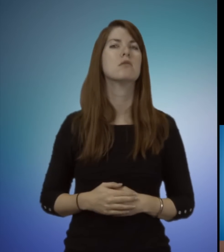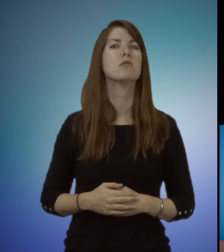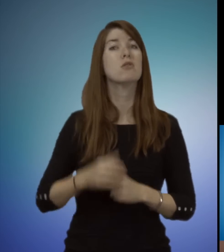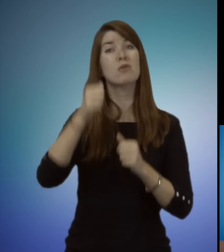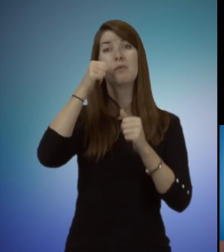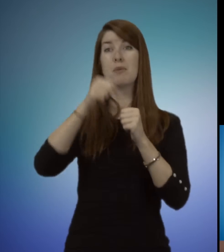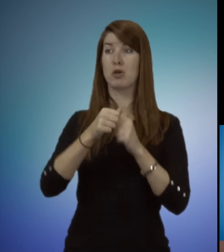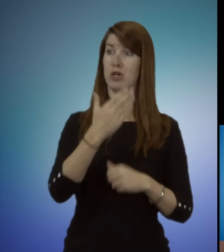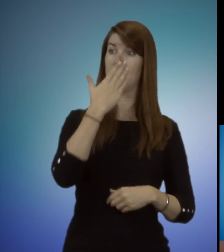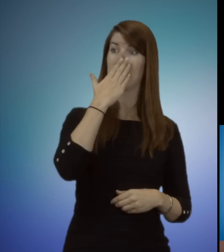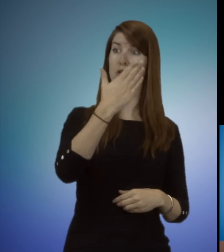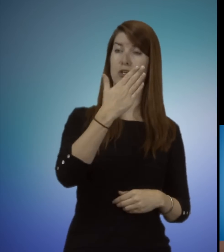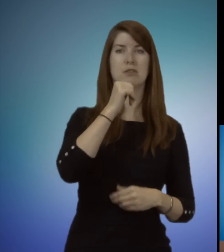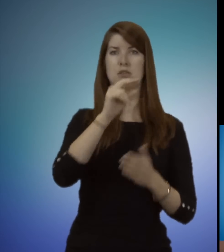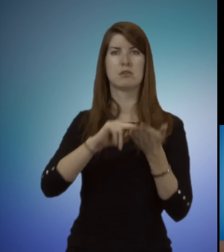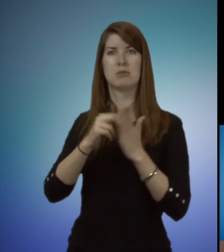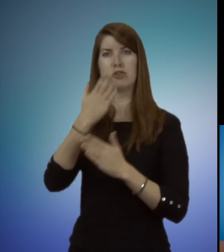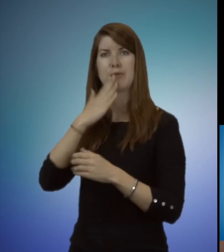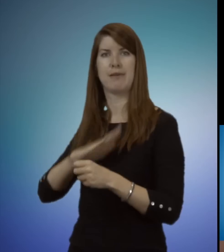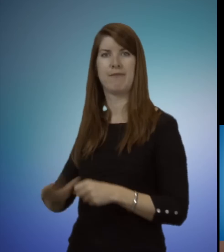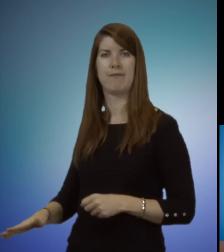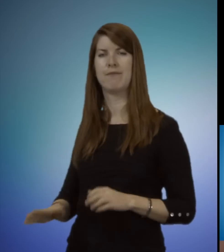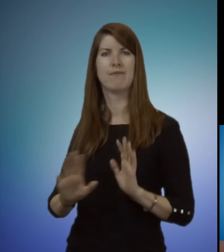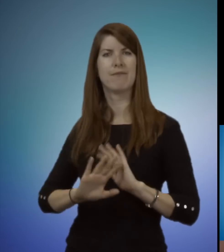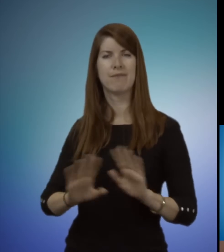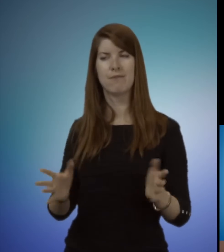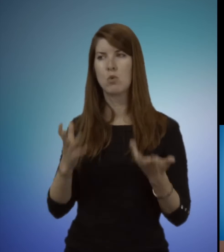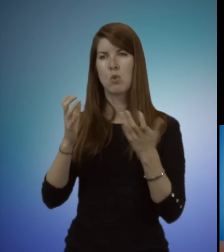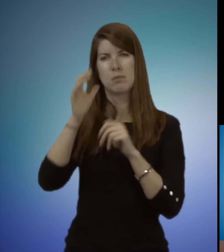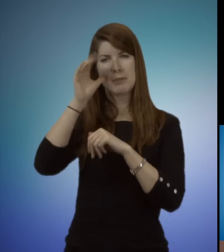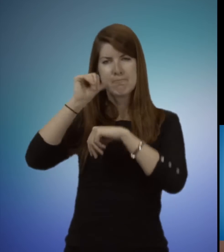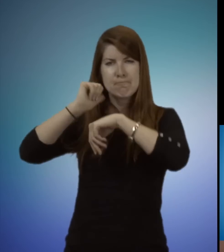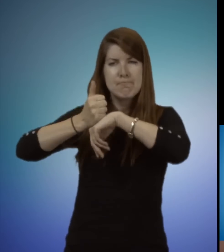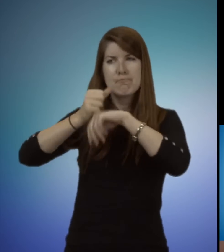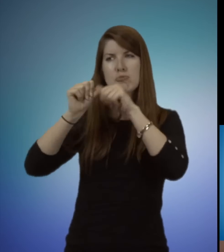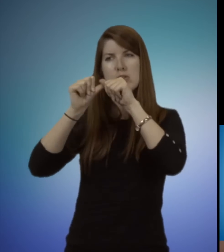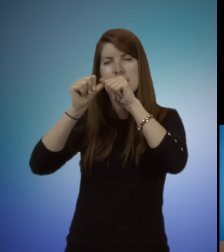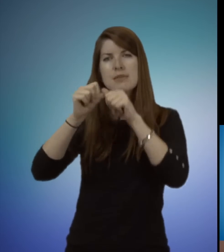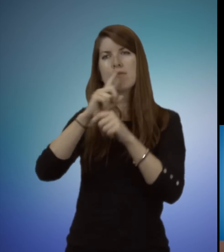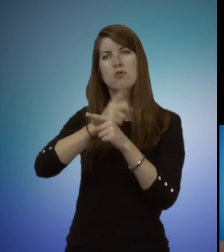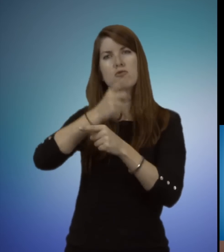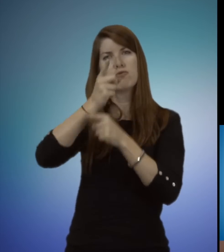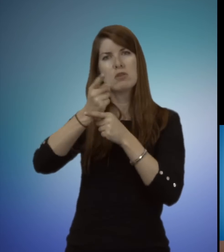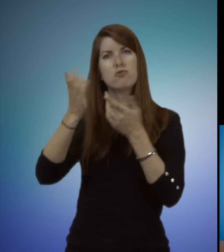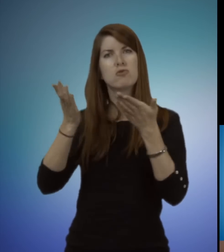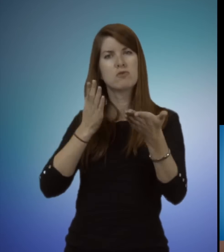Remember, good is not good enough. We want to be persistent so that we get the right services